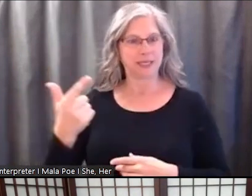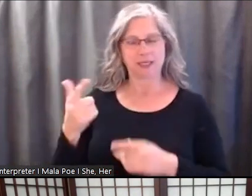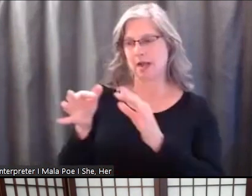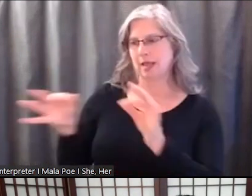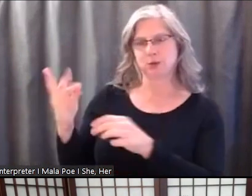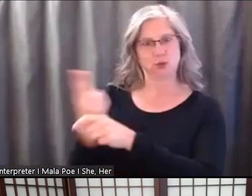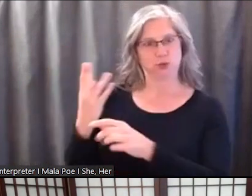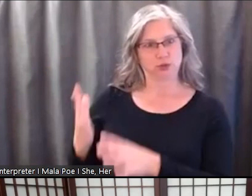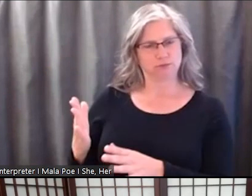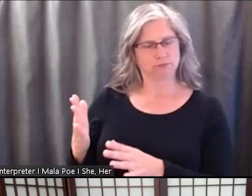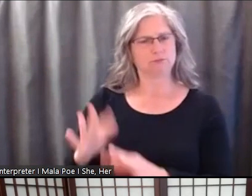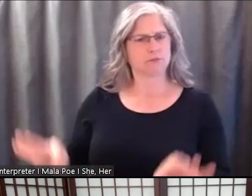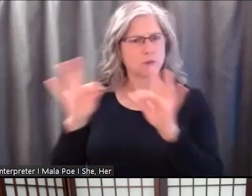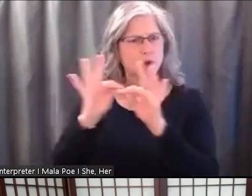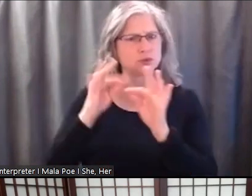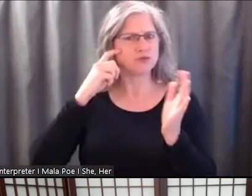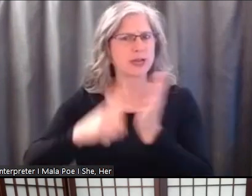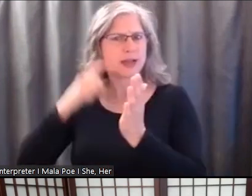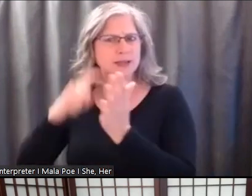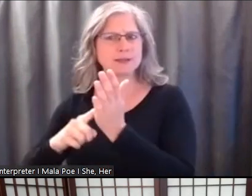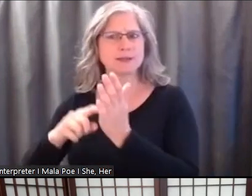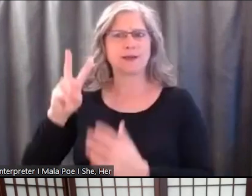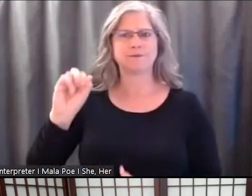It's important to recognize and valorize that in Native North American reclamation